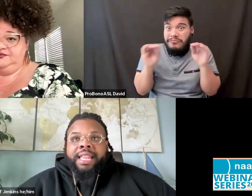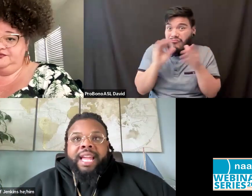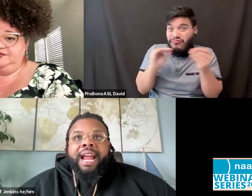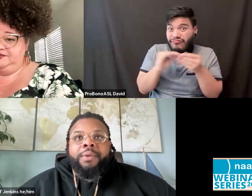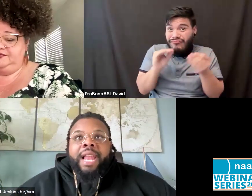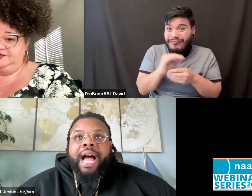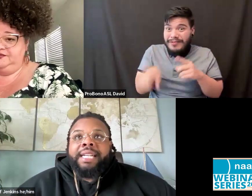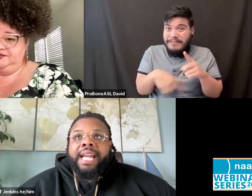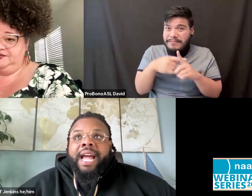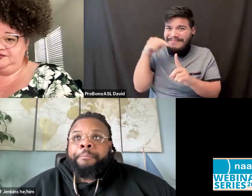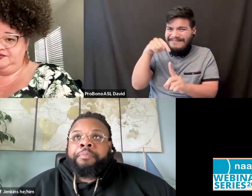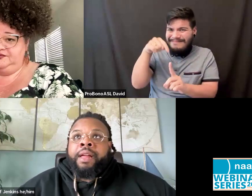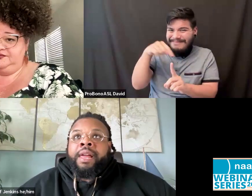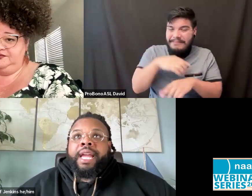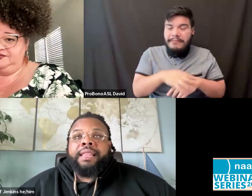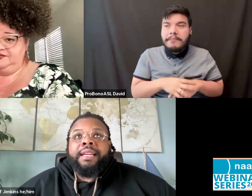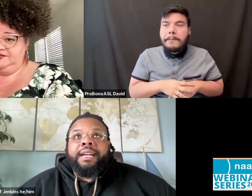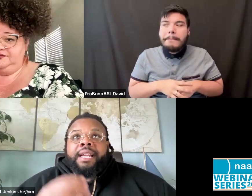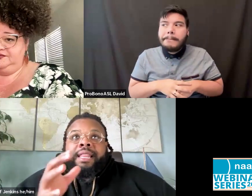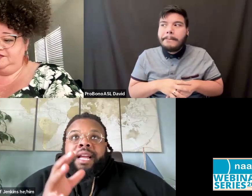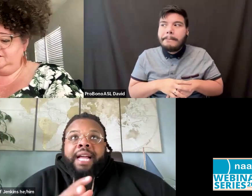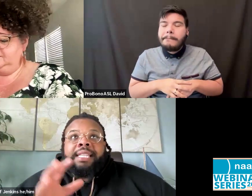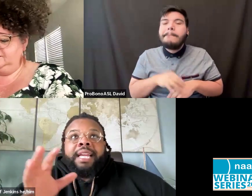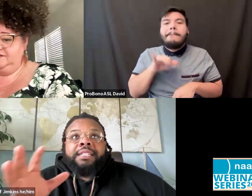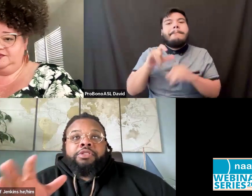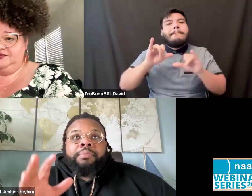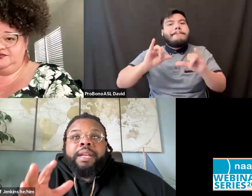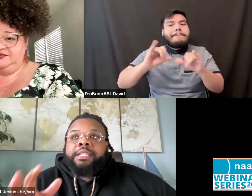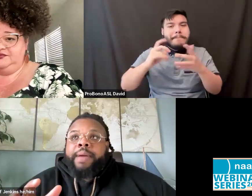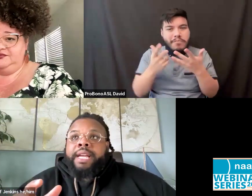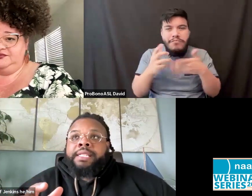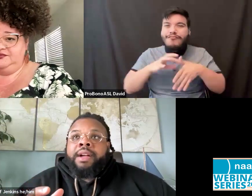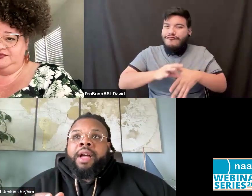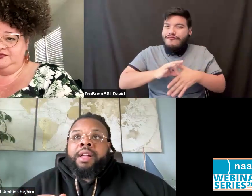And then I realized that ever in the social media space,